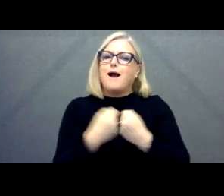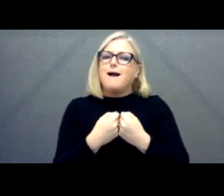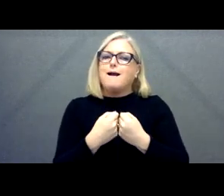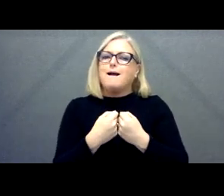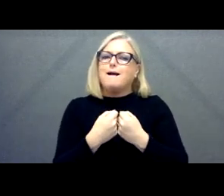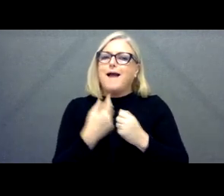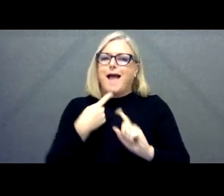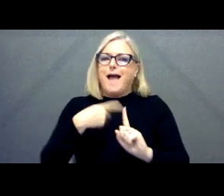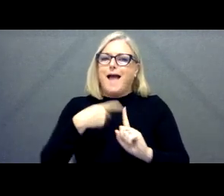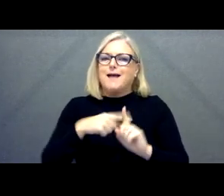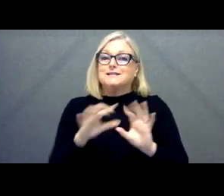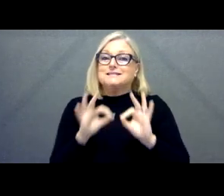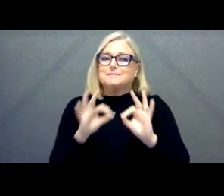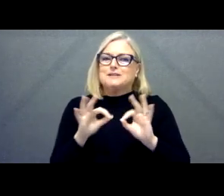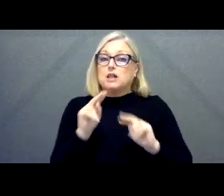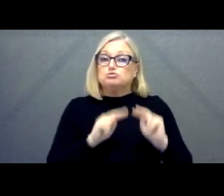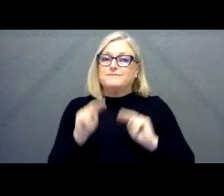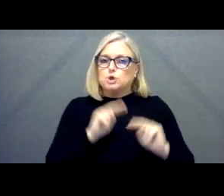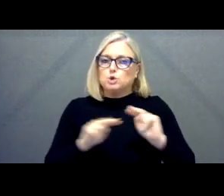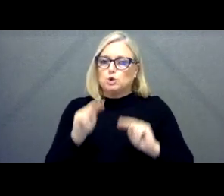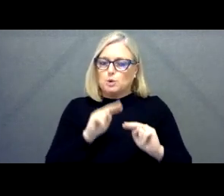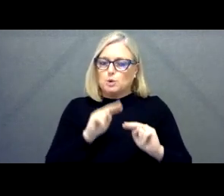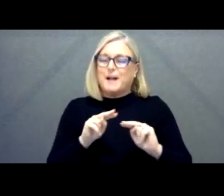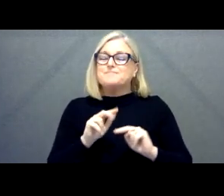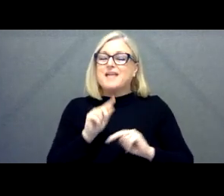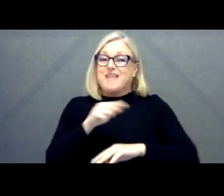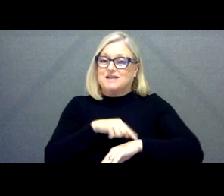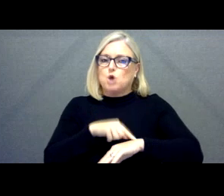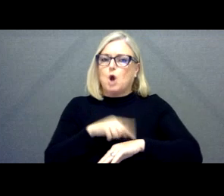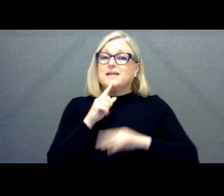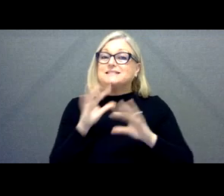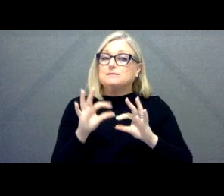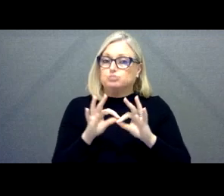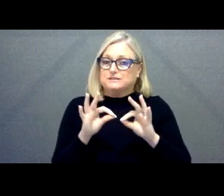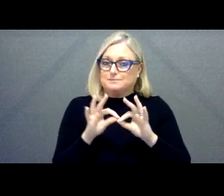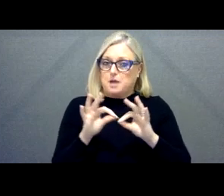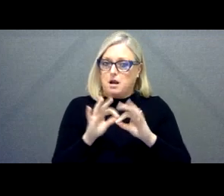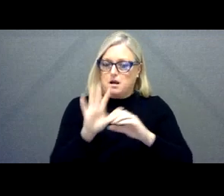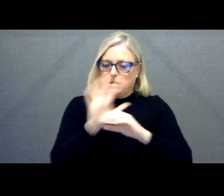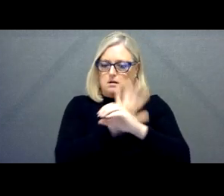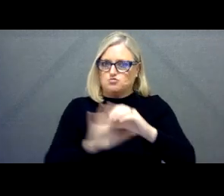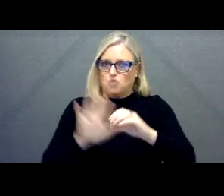that we exist only in Brisbane at this stage and really embed our practices uh and be be